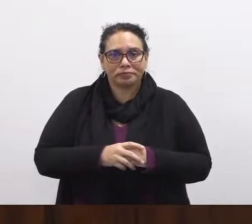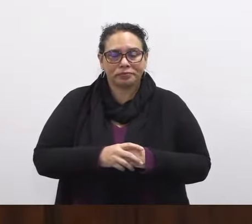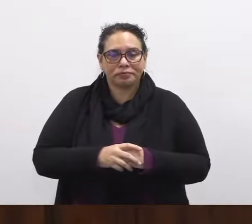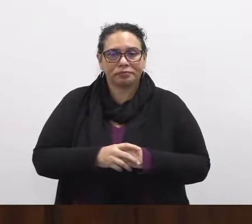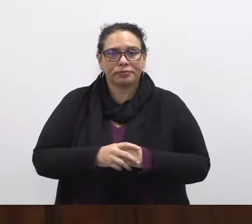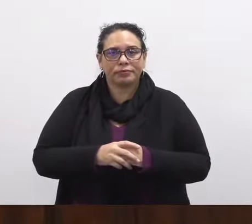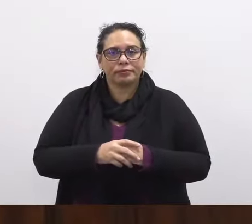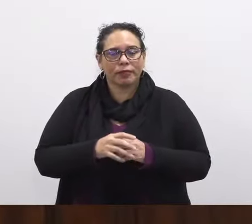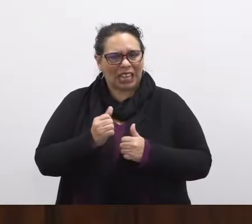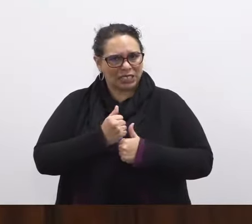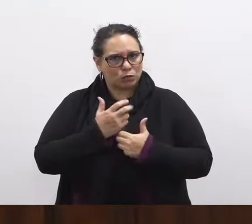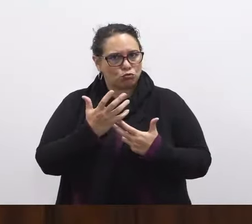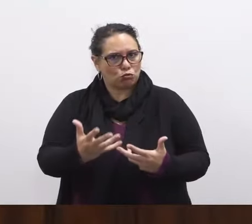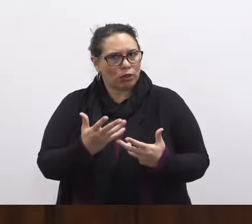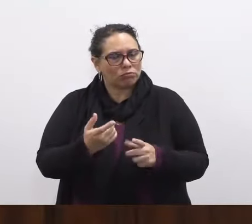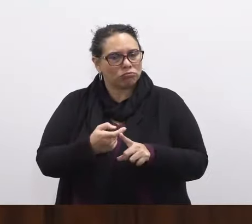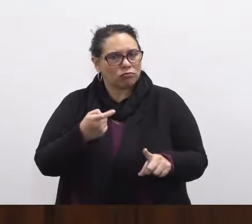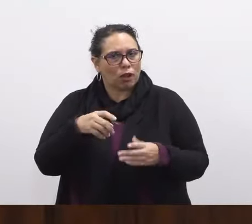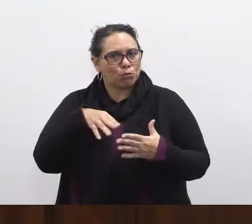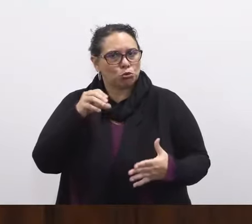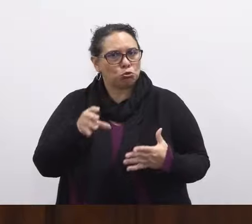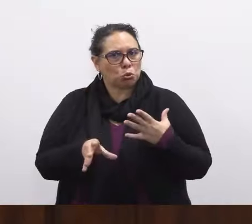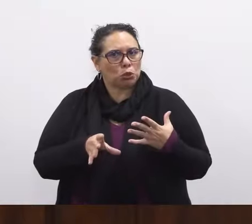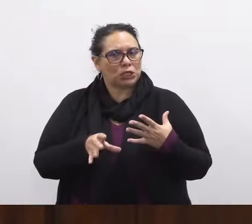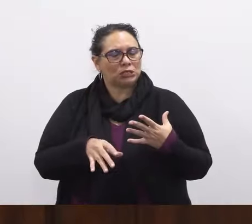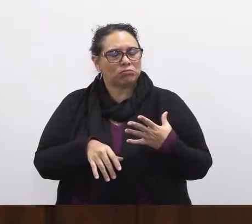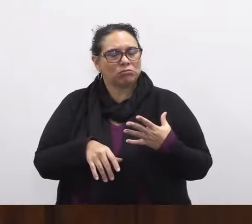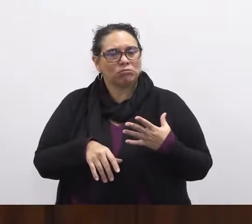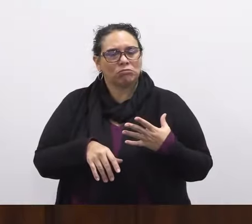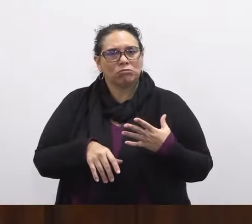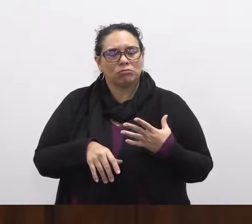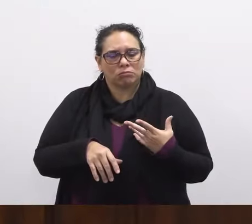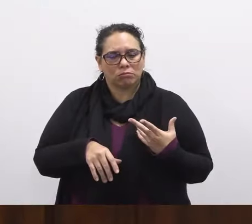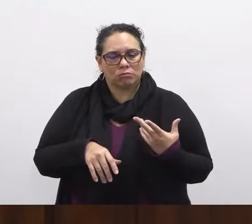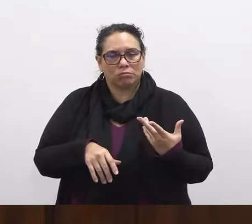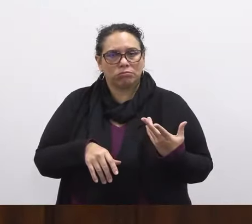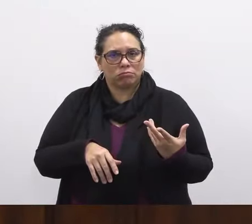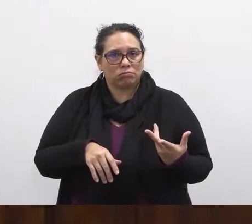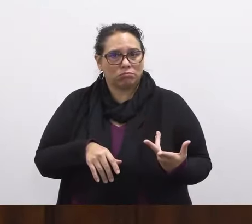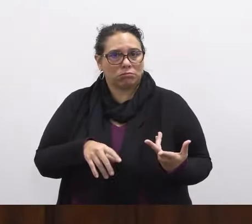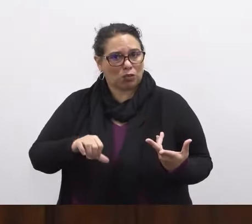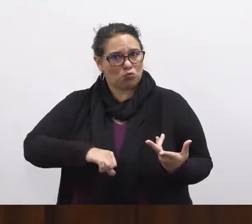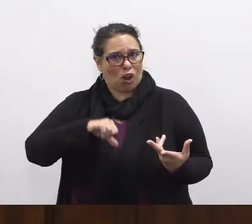as expressed by the students is around what pride students have